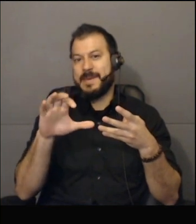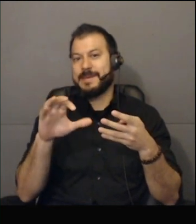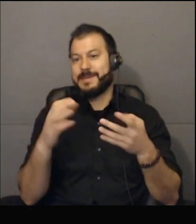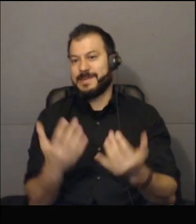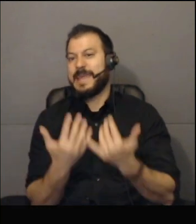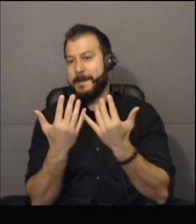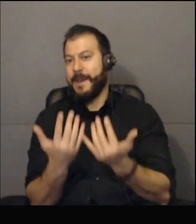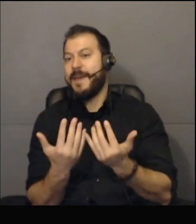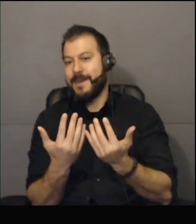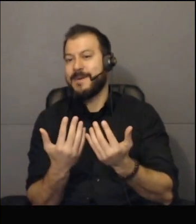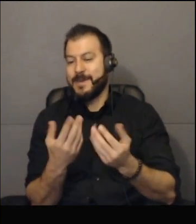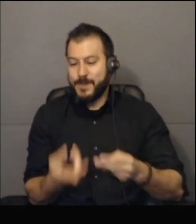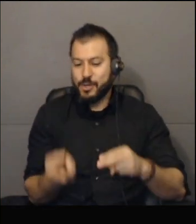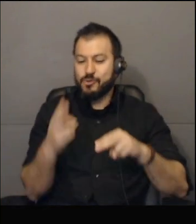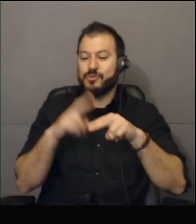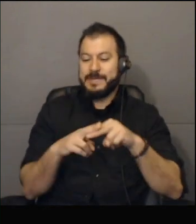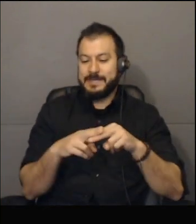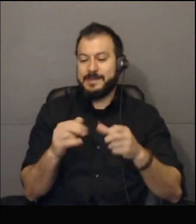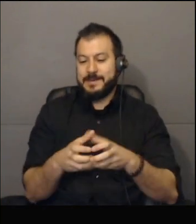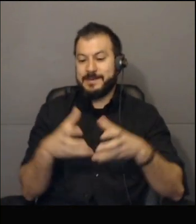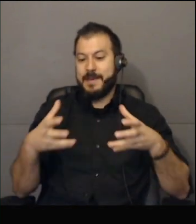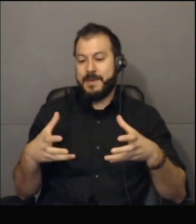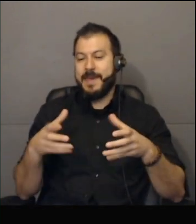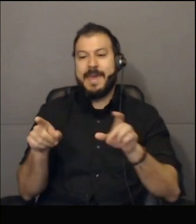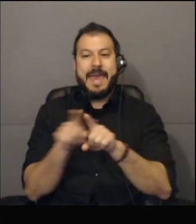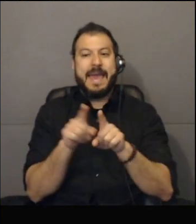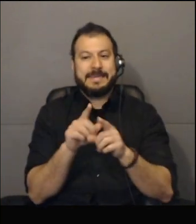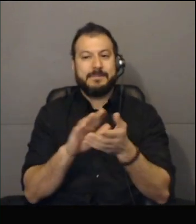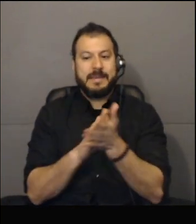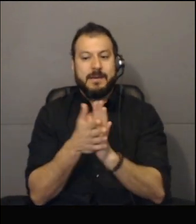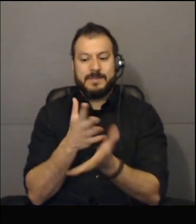By increasing the size of the standby pool as it gets depleted,